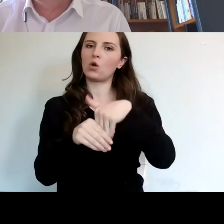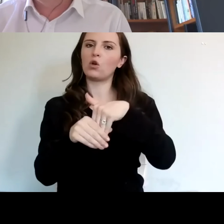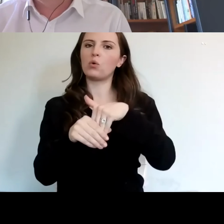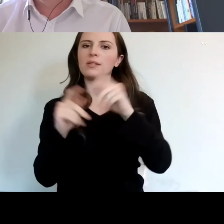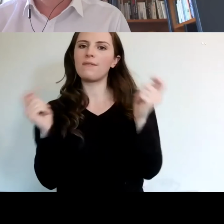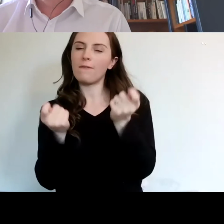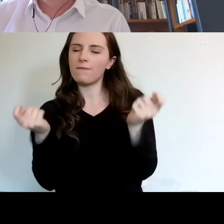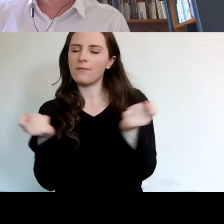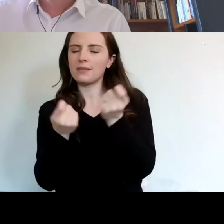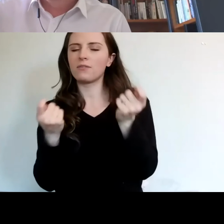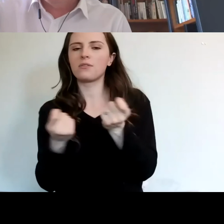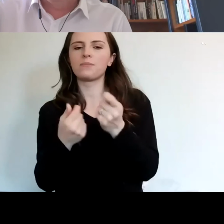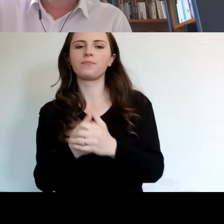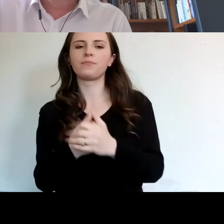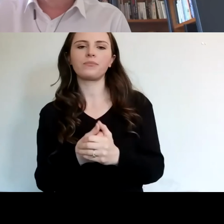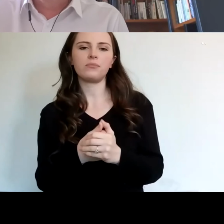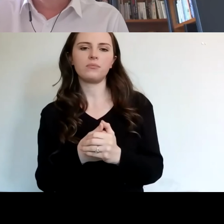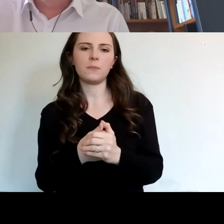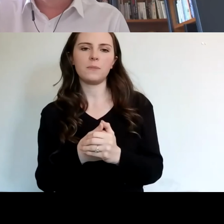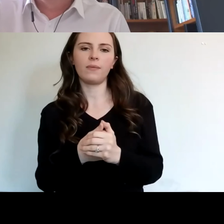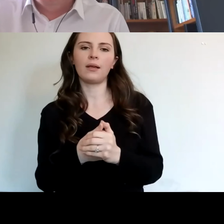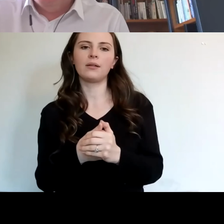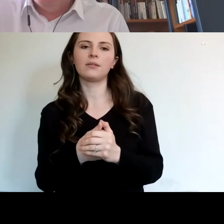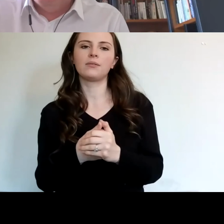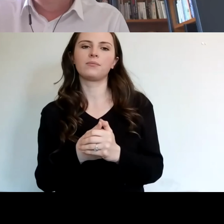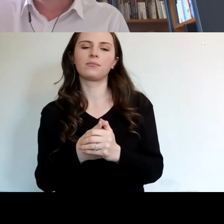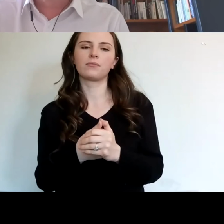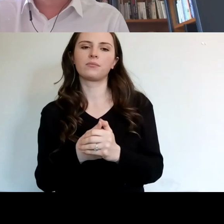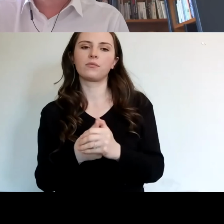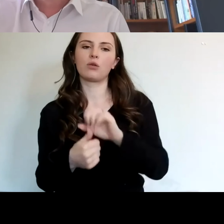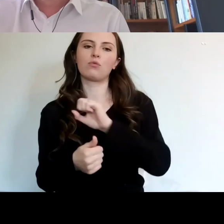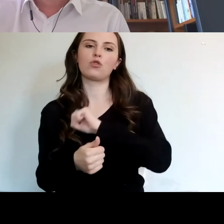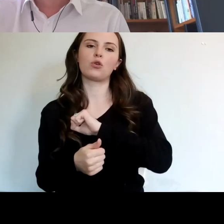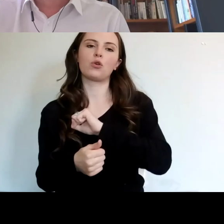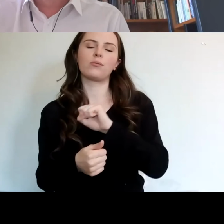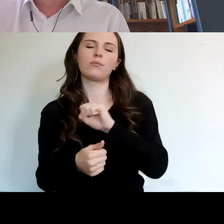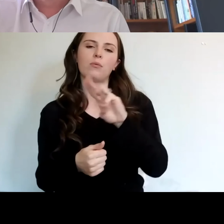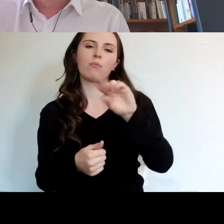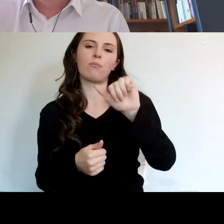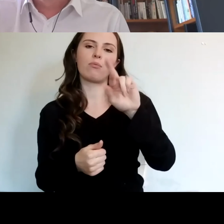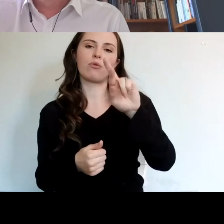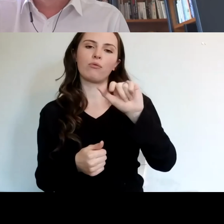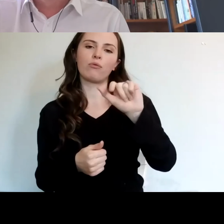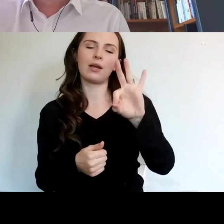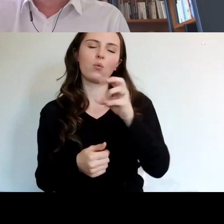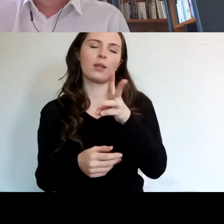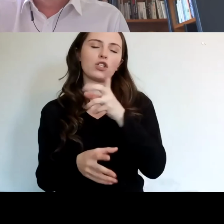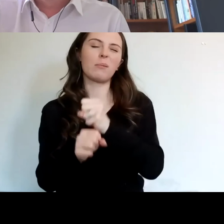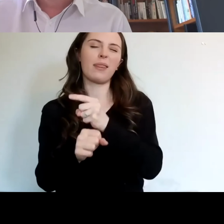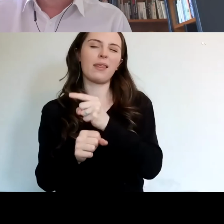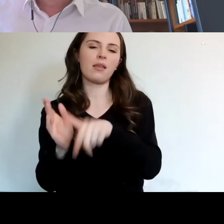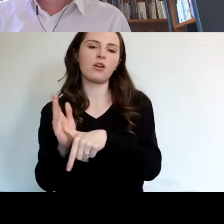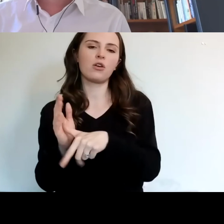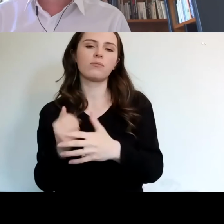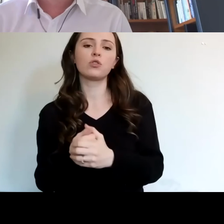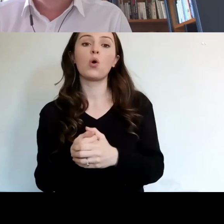and I'm sure Pádraig will be covering that in a few minutes. So, just to conclude, as I mentioned,